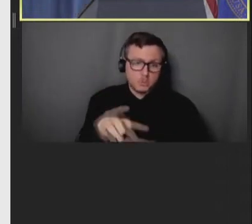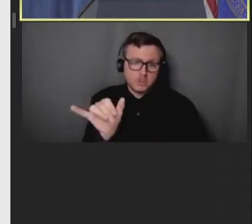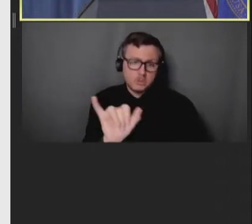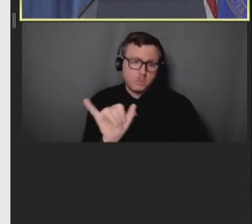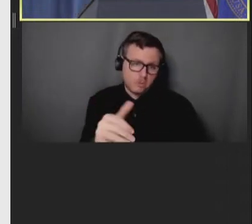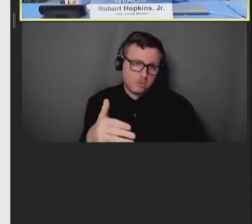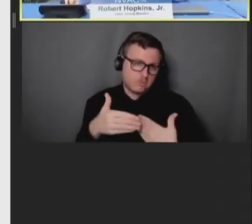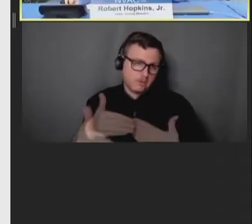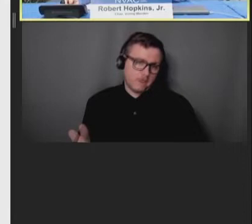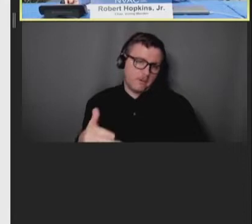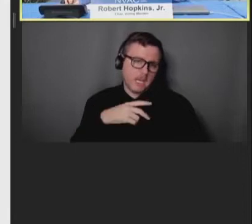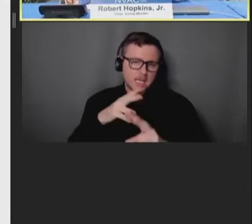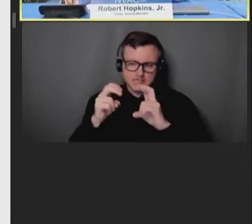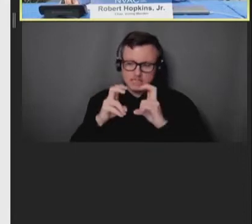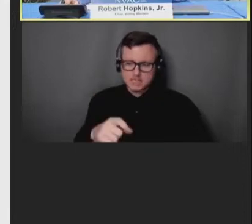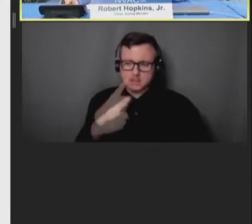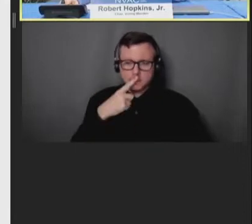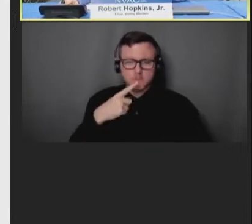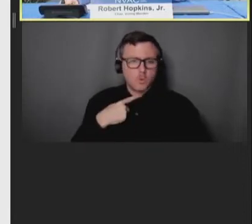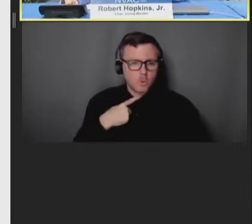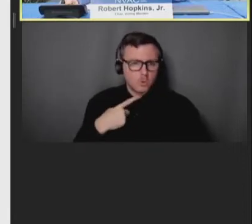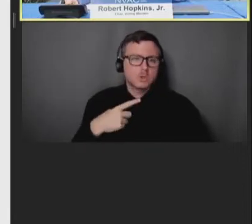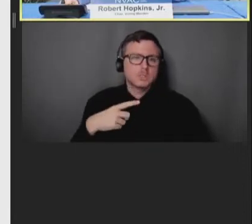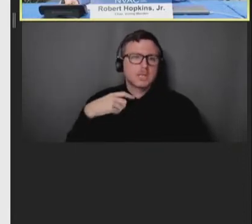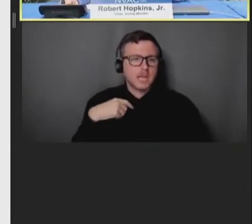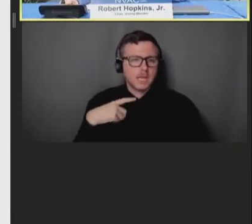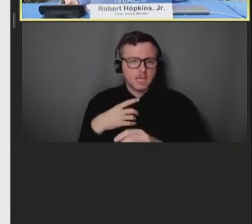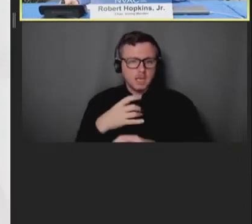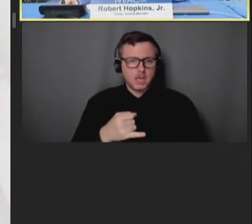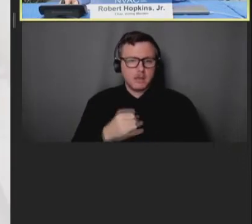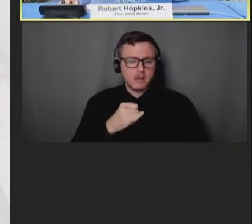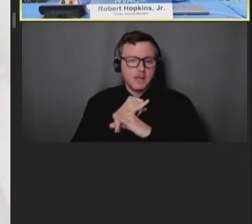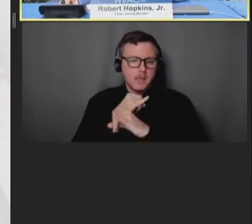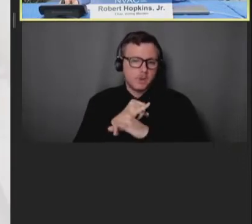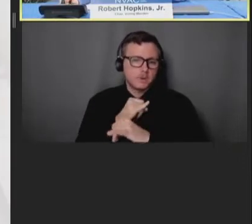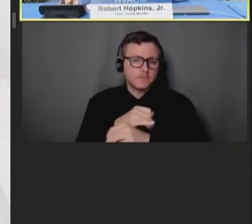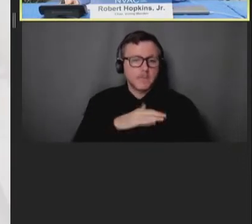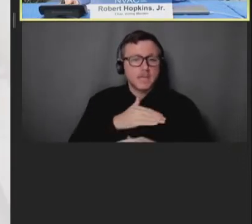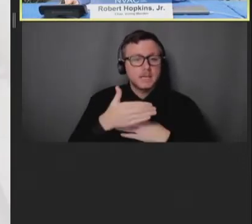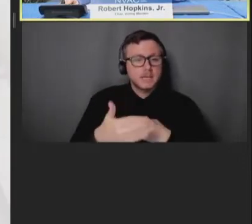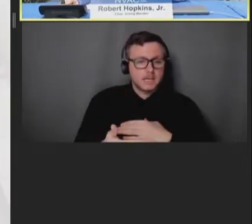Thank you, Dr. Lyke. Next presenter is Dr. Andy Pekosz from Johns Hopkins University.